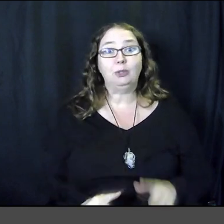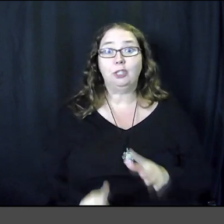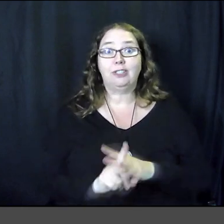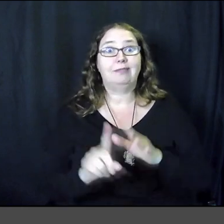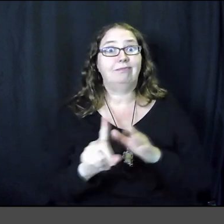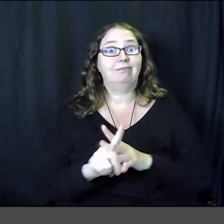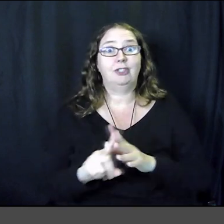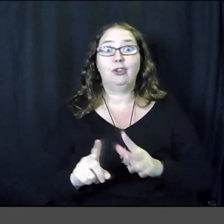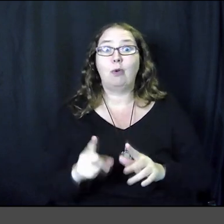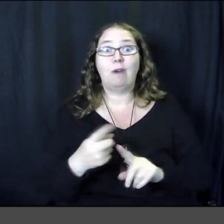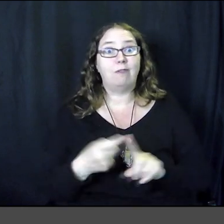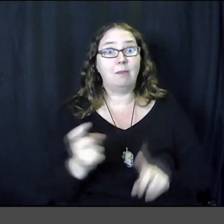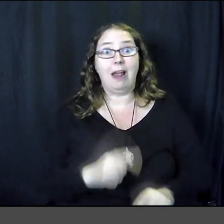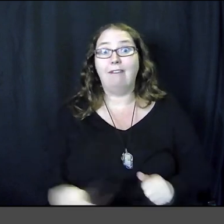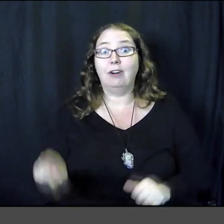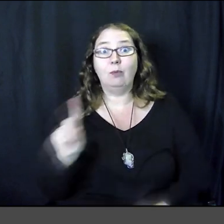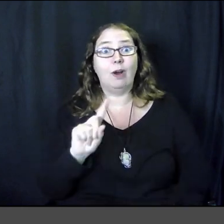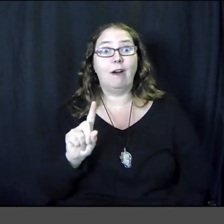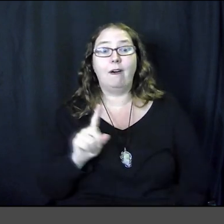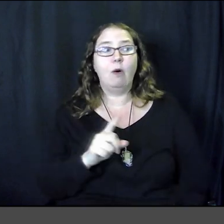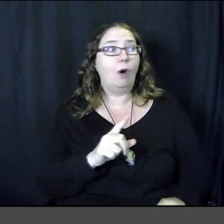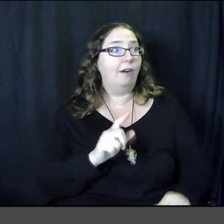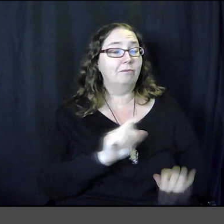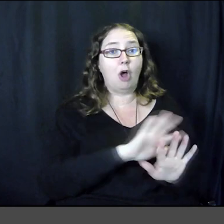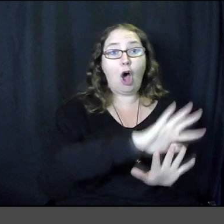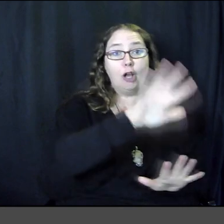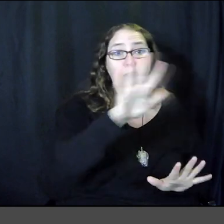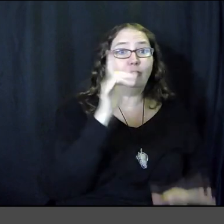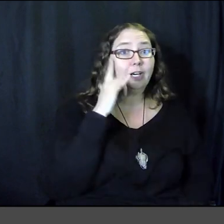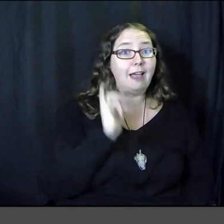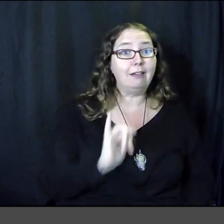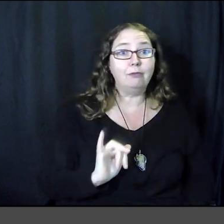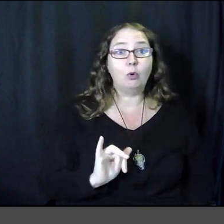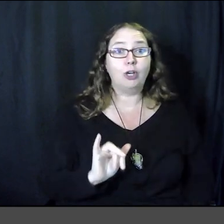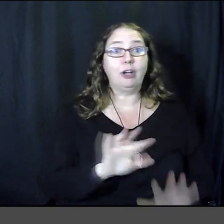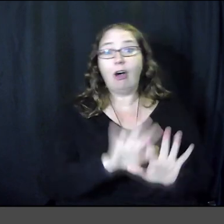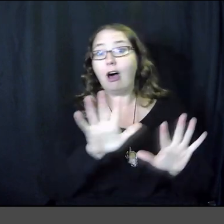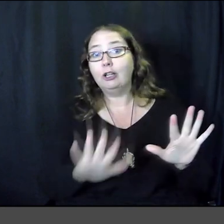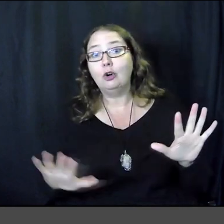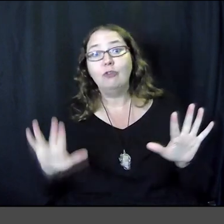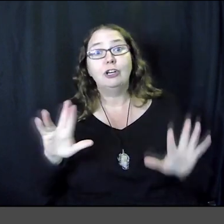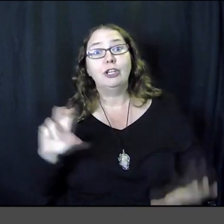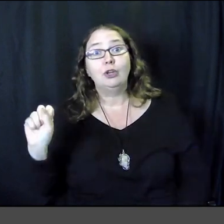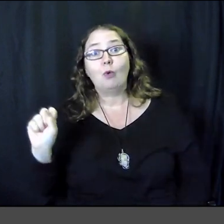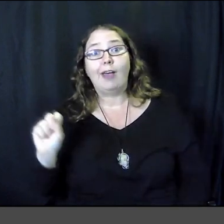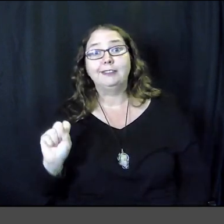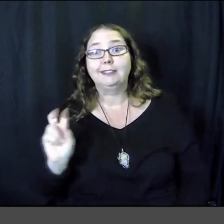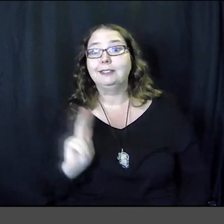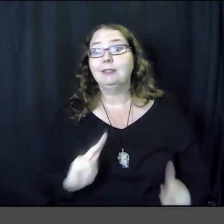AND THROUGHOUT CALIFORNIA AND THROUGHOUT THE UNITED STATES. PEOPLE PEOPLE ARE EXCITED.